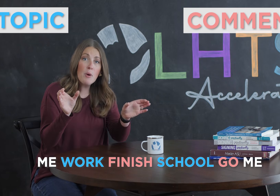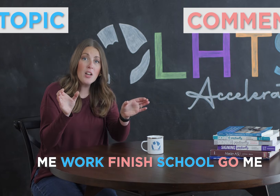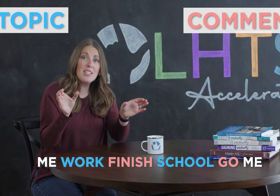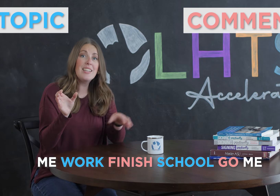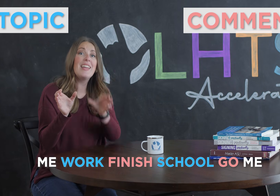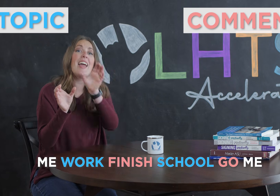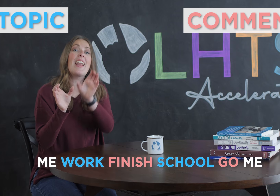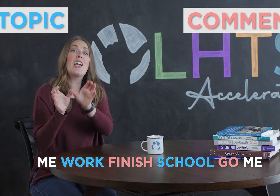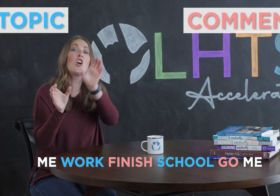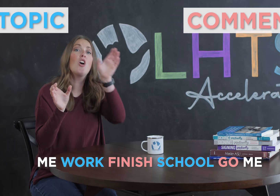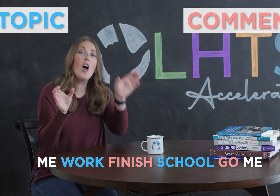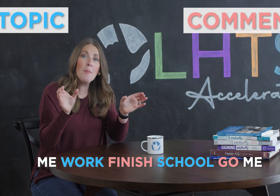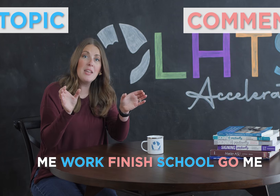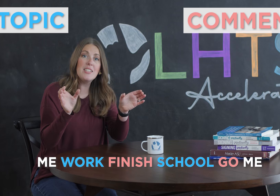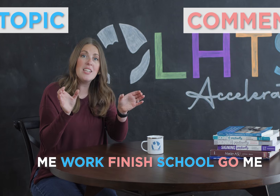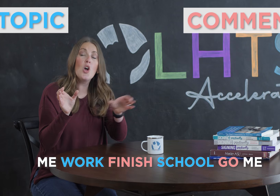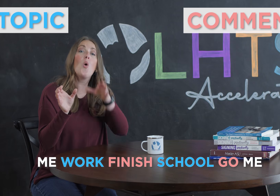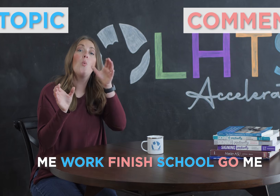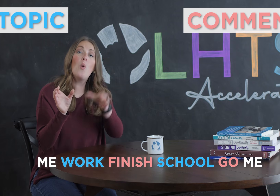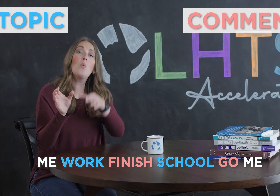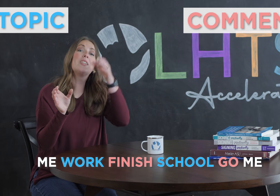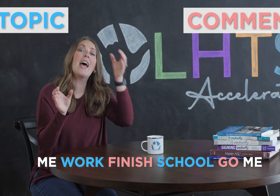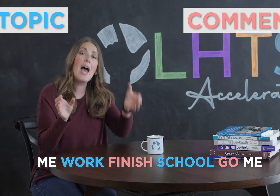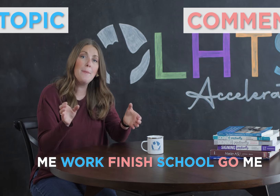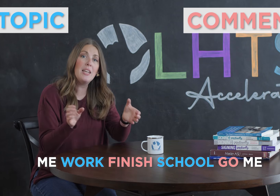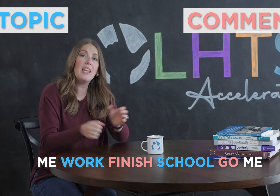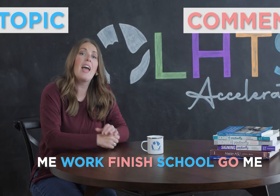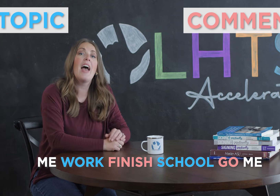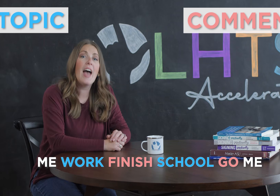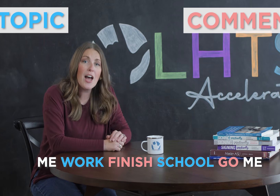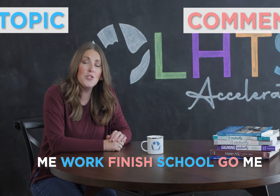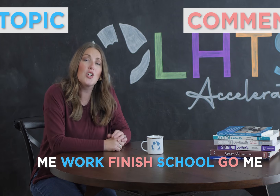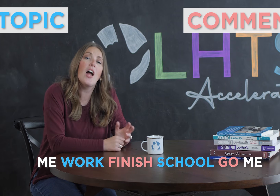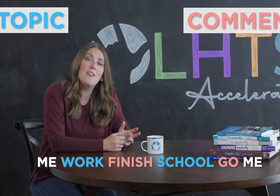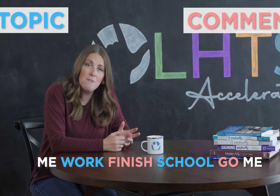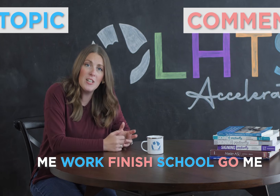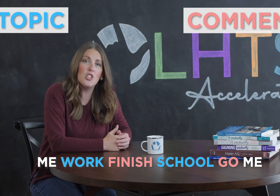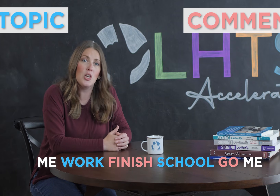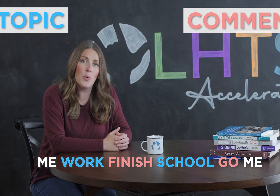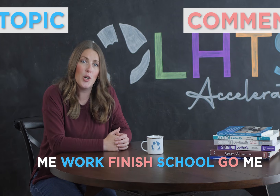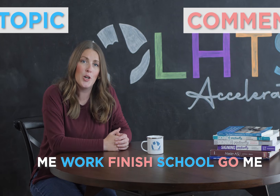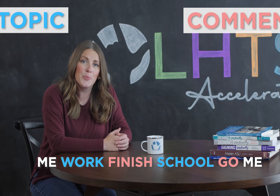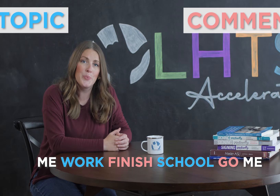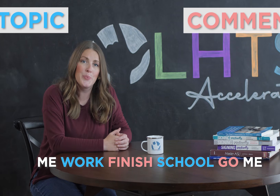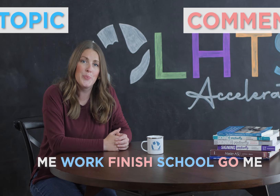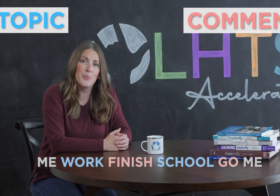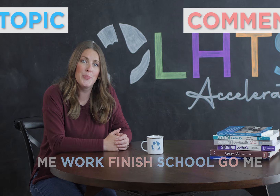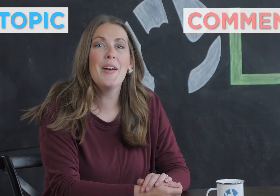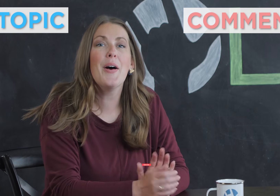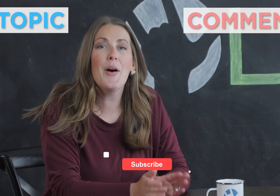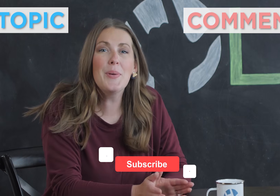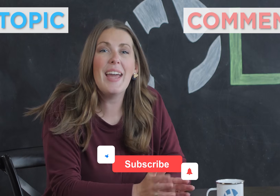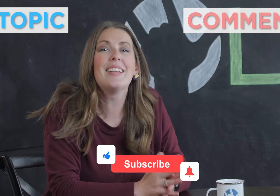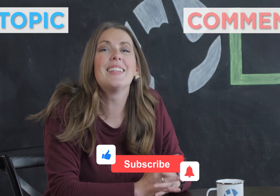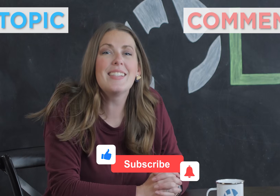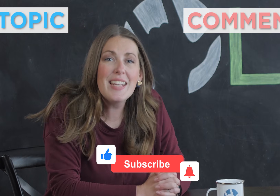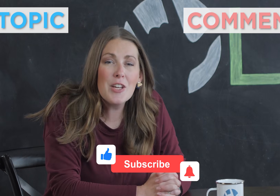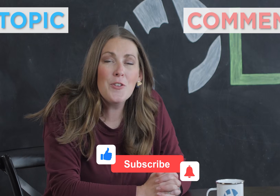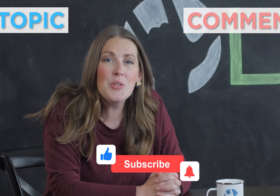responded and I commented what was happening after I finished at work. Okay, let's take a